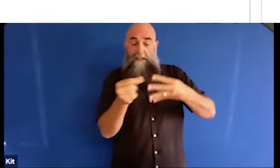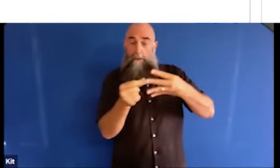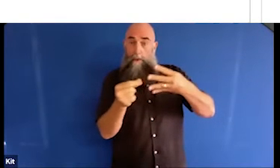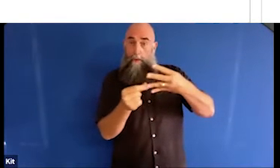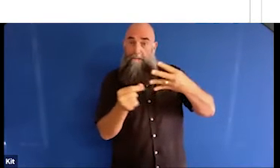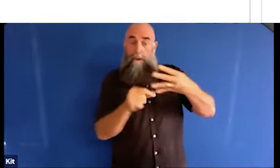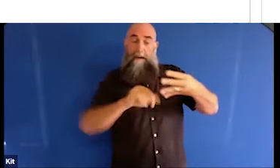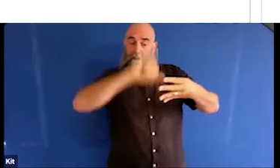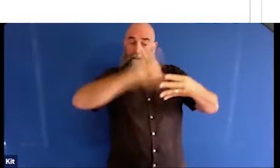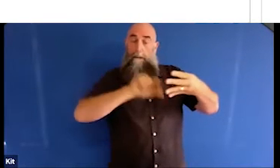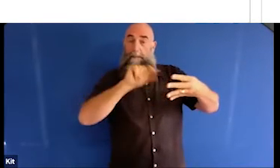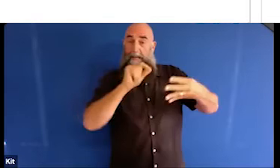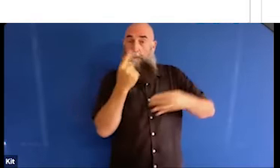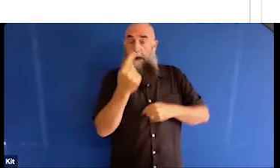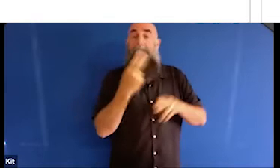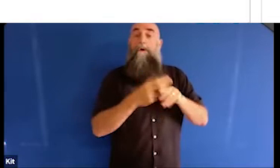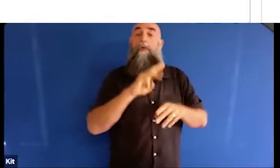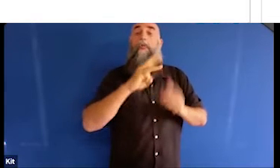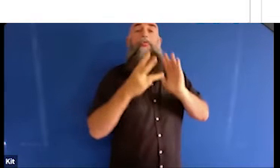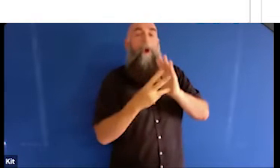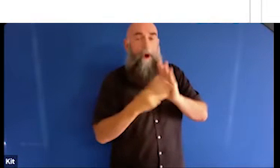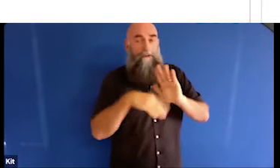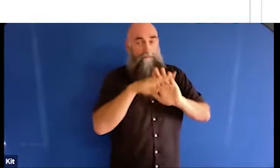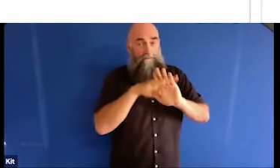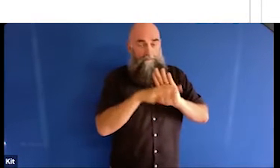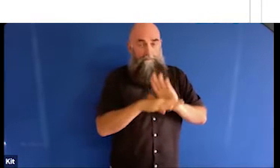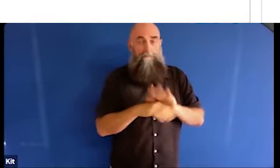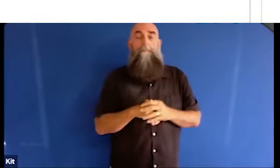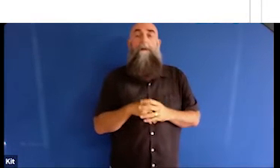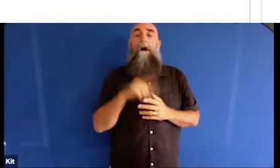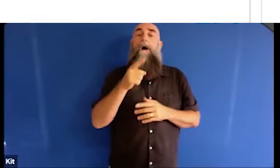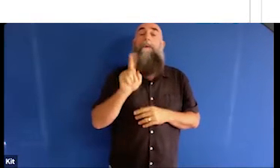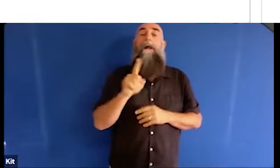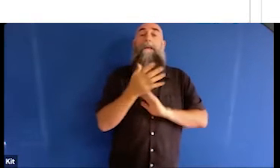for the third criterion. The first one is Australians are transformed by arts and